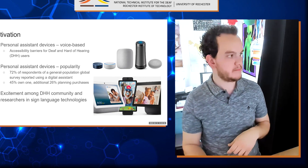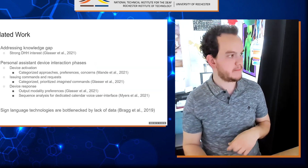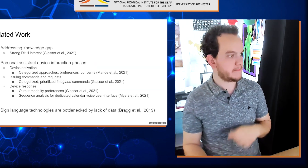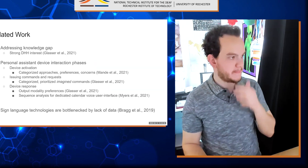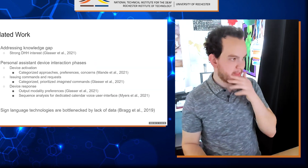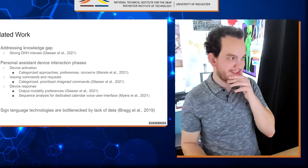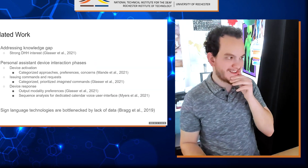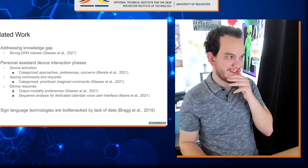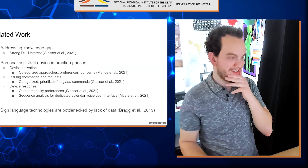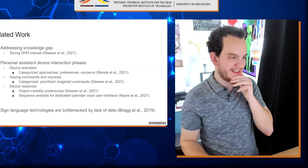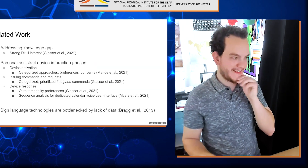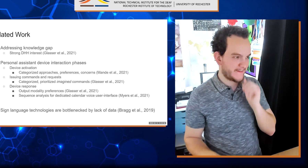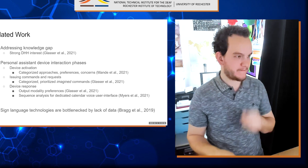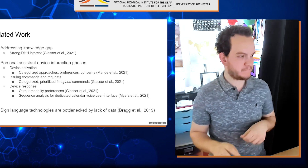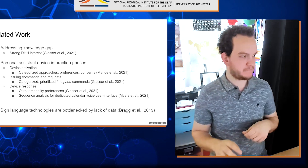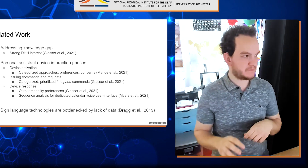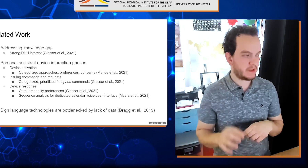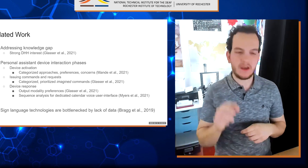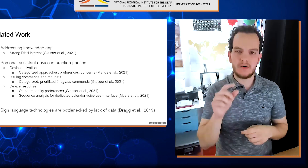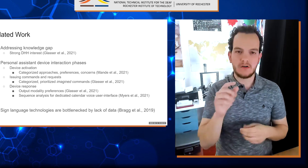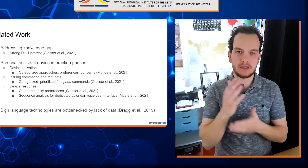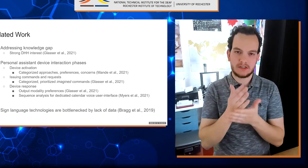That's an issue that we are focusing on.